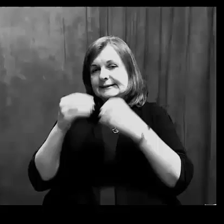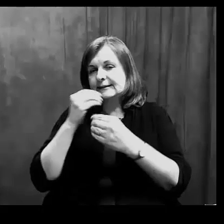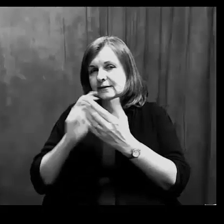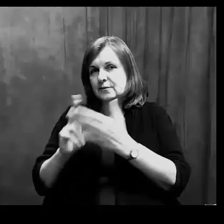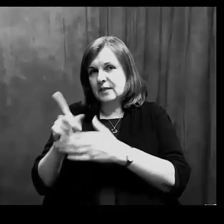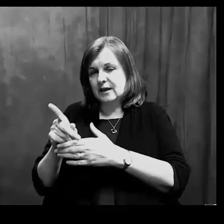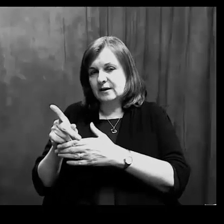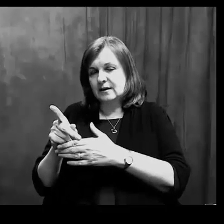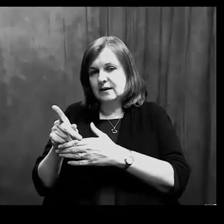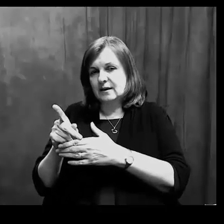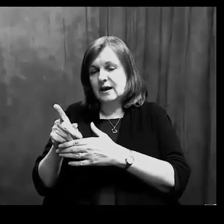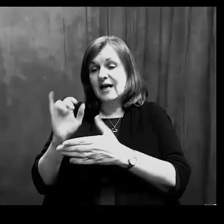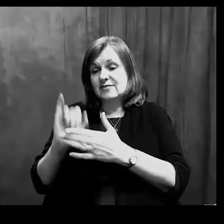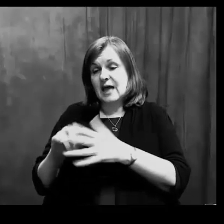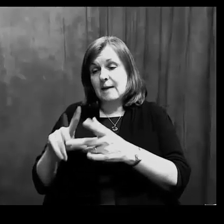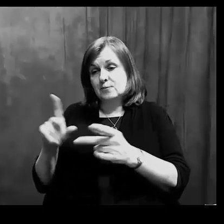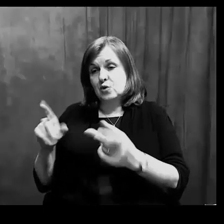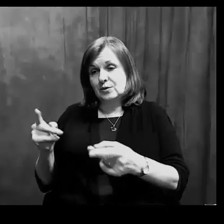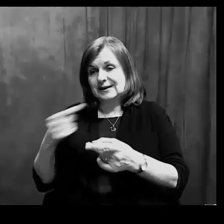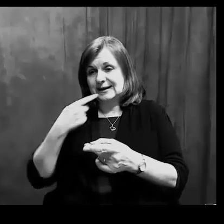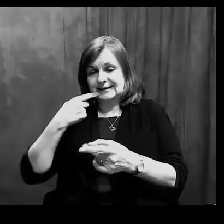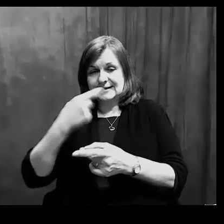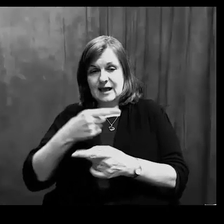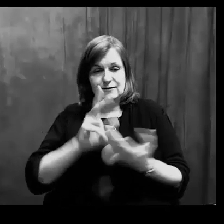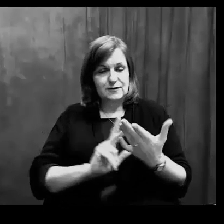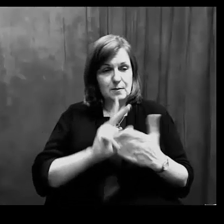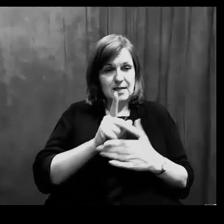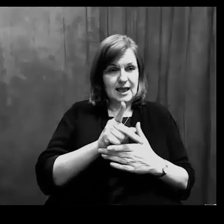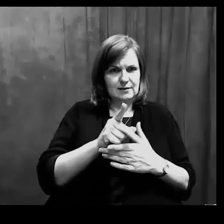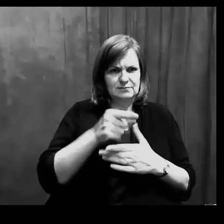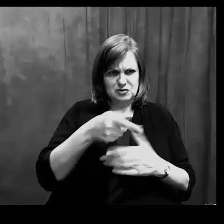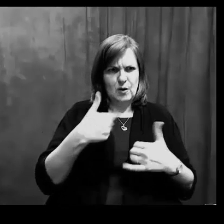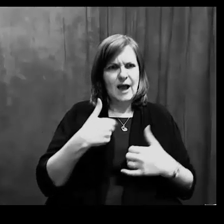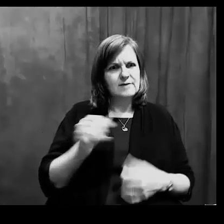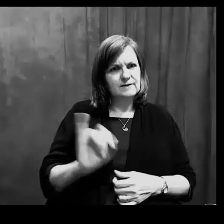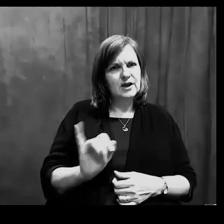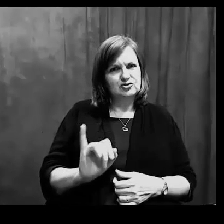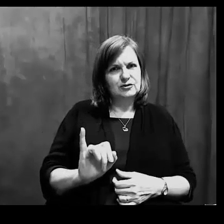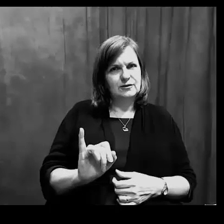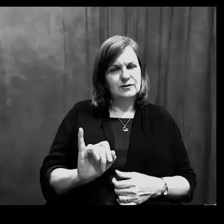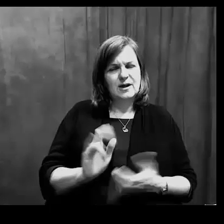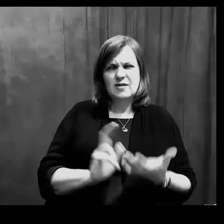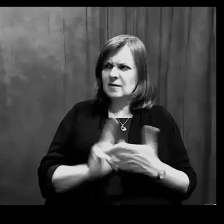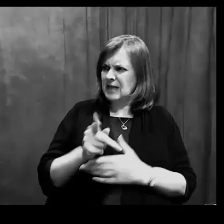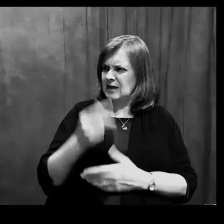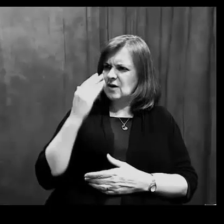that protein actually signals within the plant that it's infected